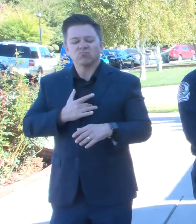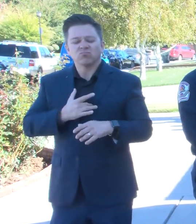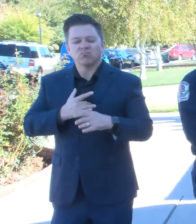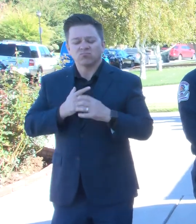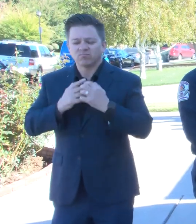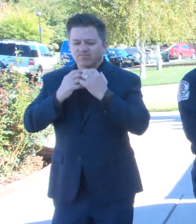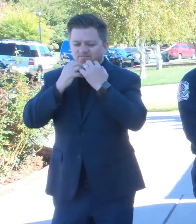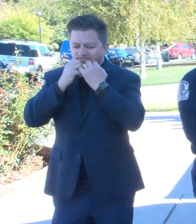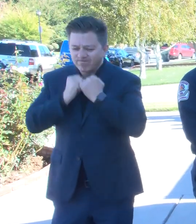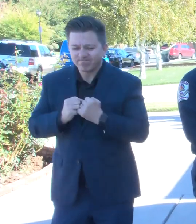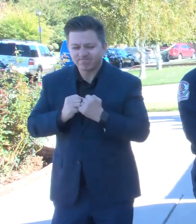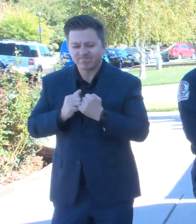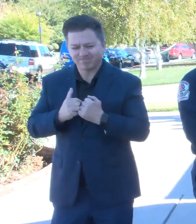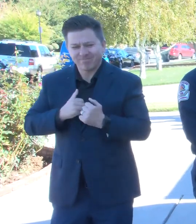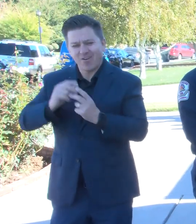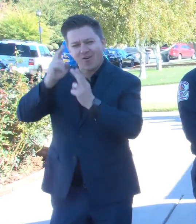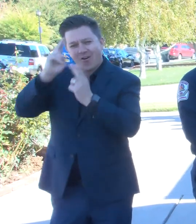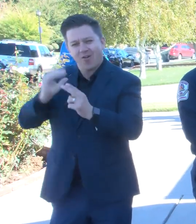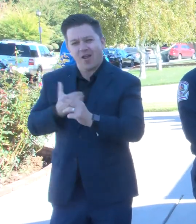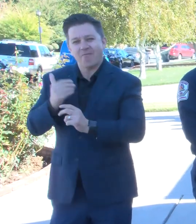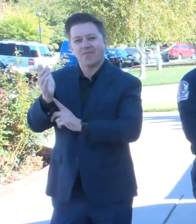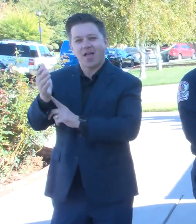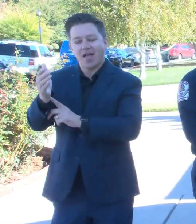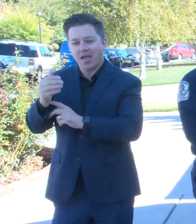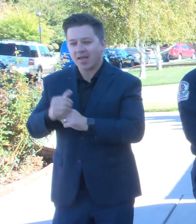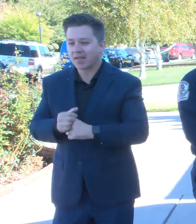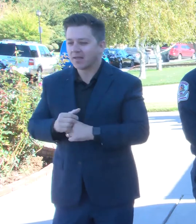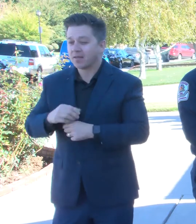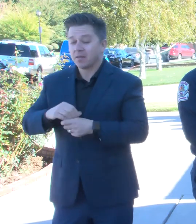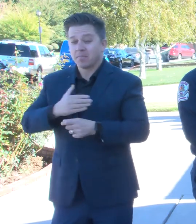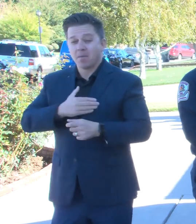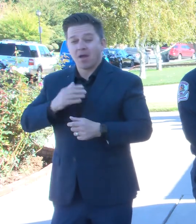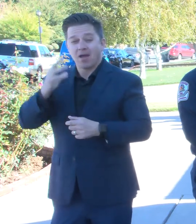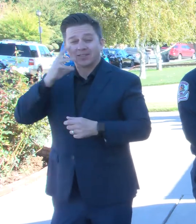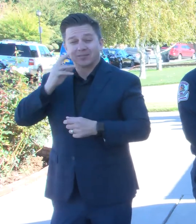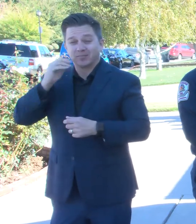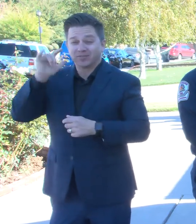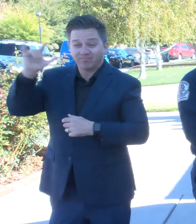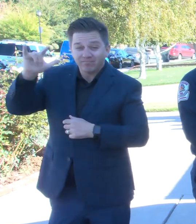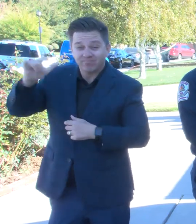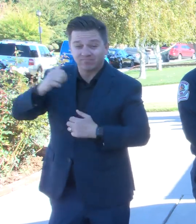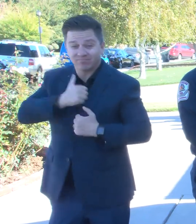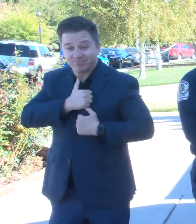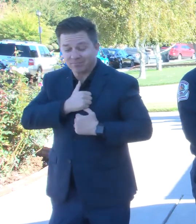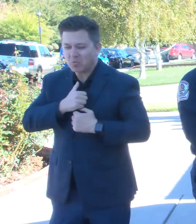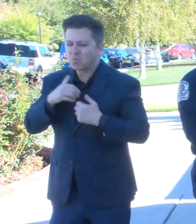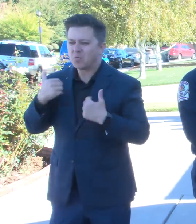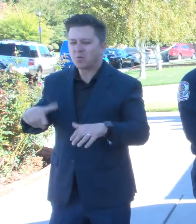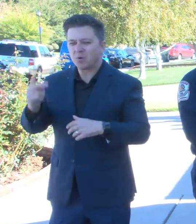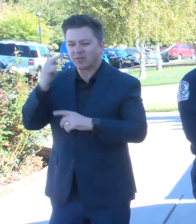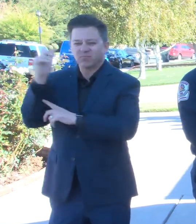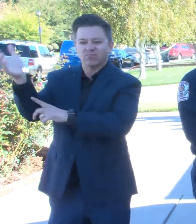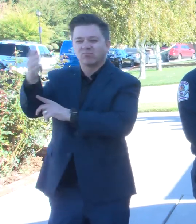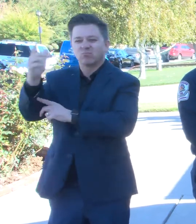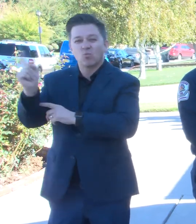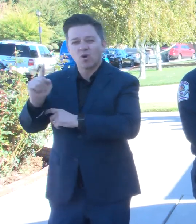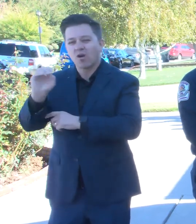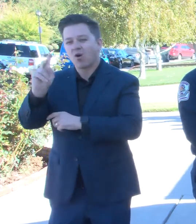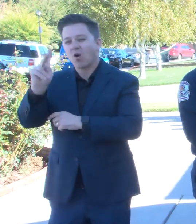honor our flag in my military career i have seen old glory fly over okinawa into iwo jima